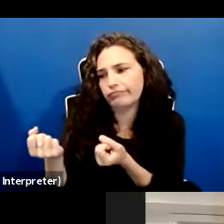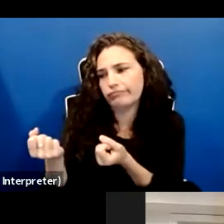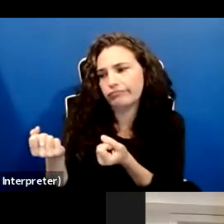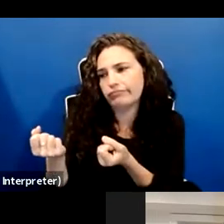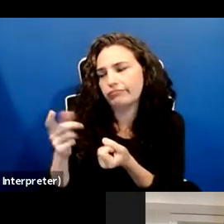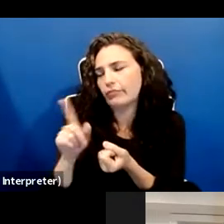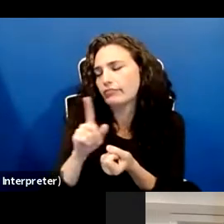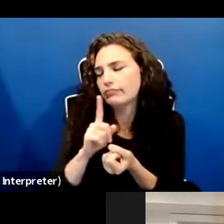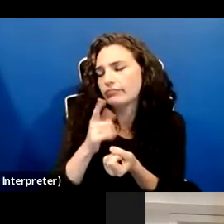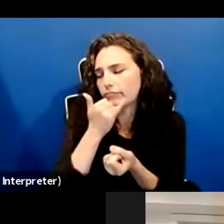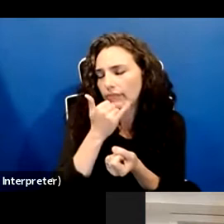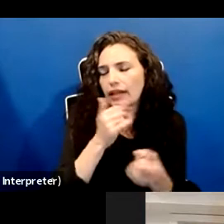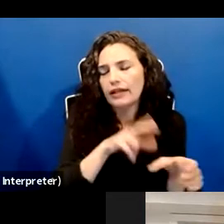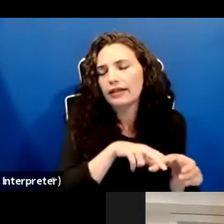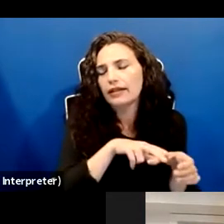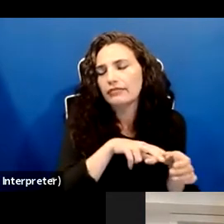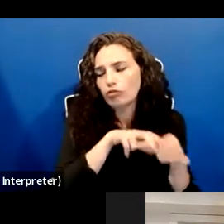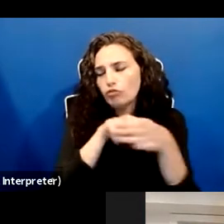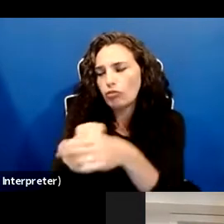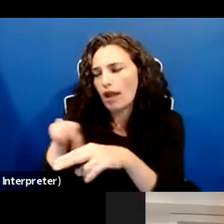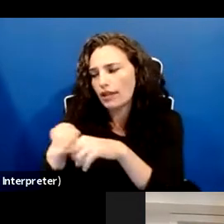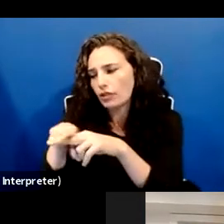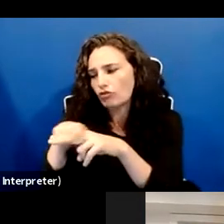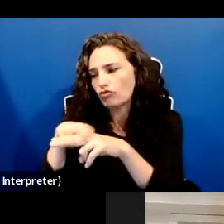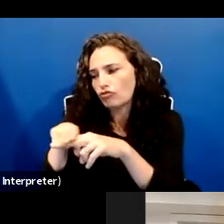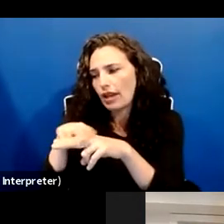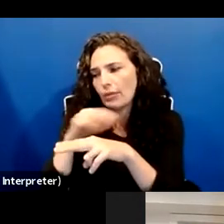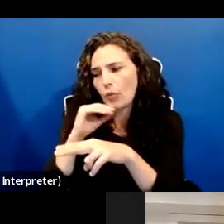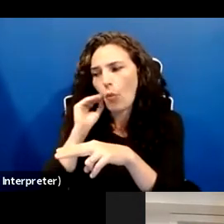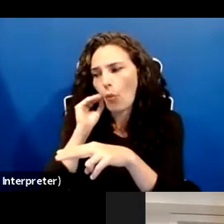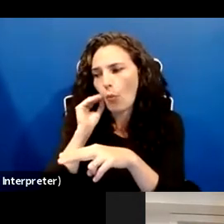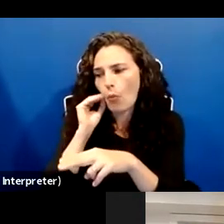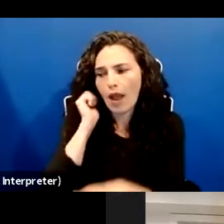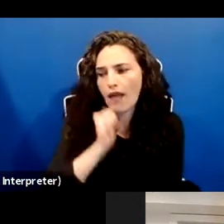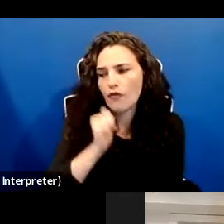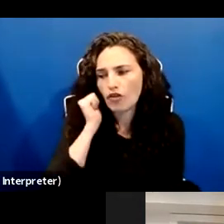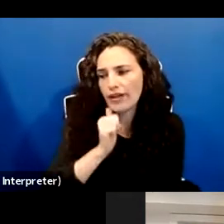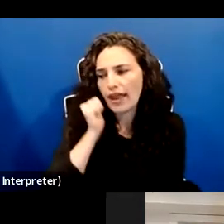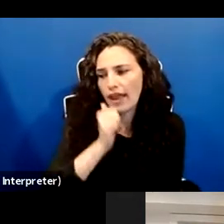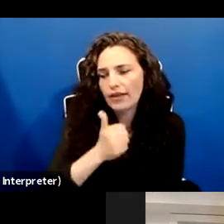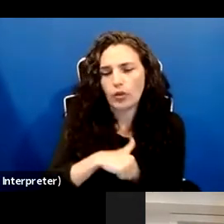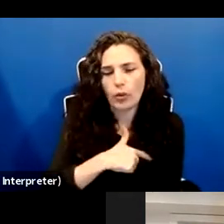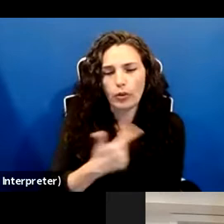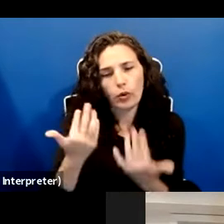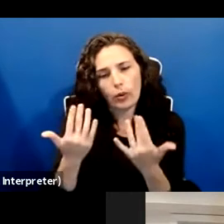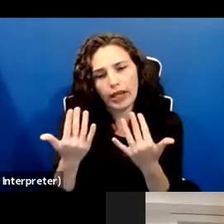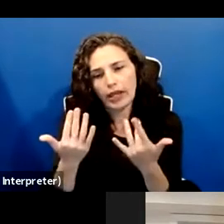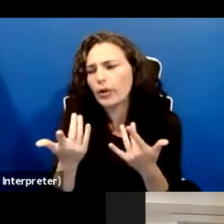So we know that it's a daily thing that he does. And we were waiting for the moment that we can follow him